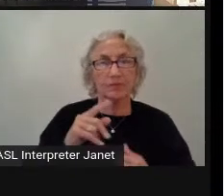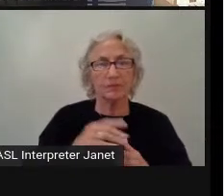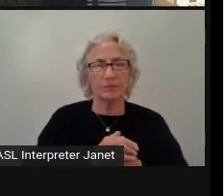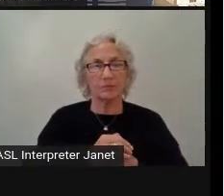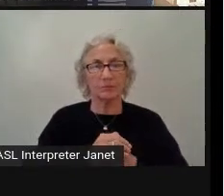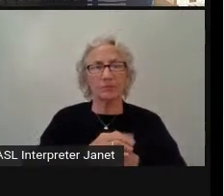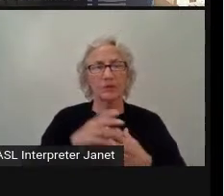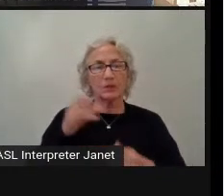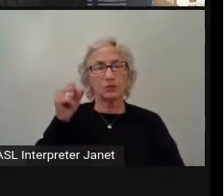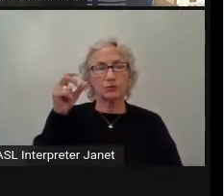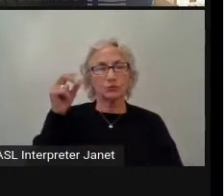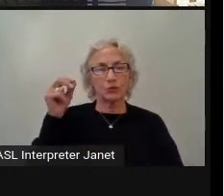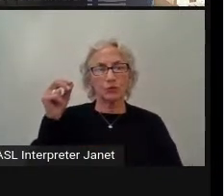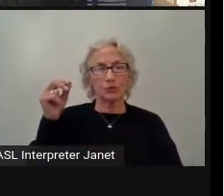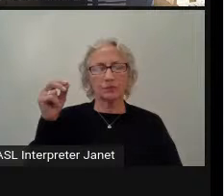politics and political changes.